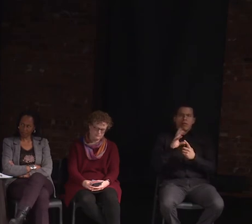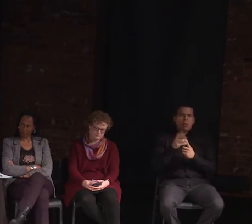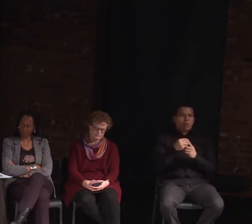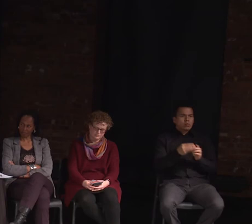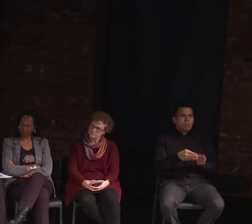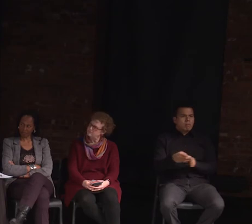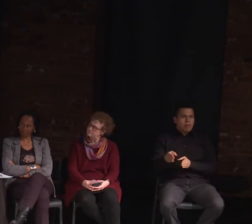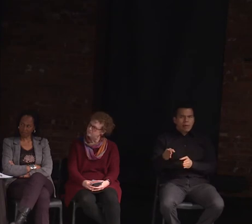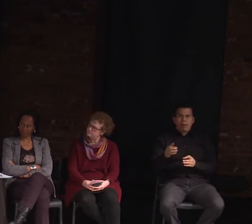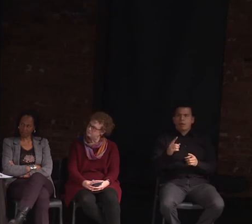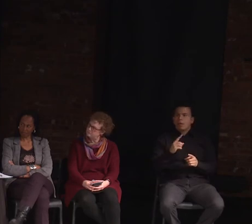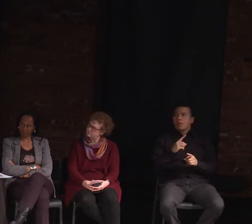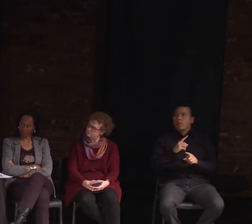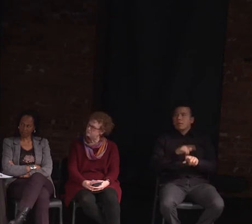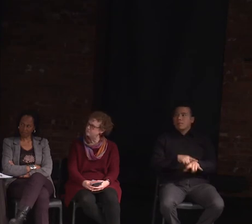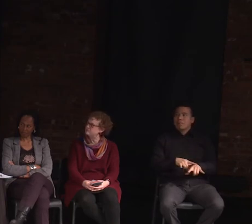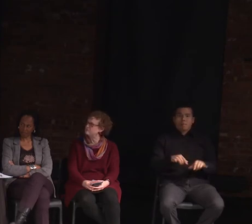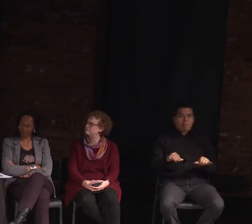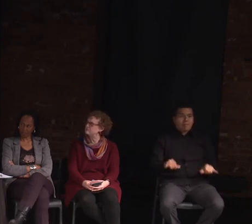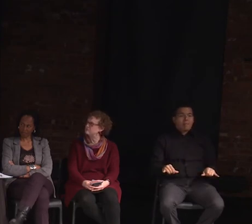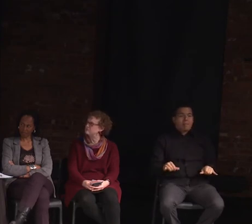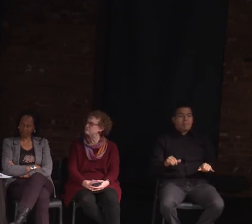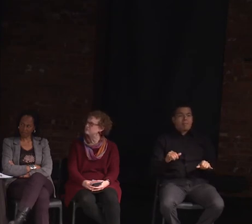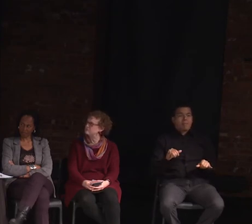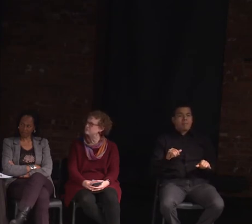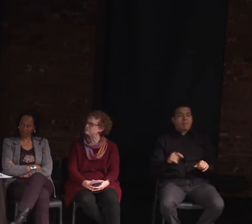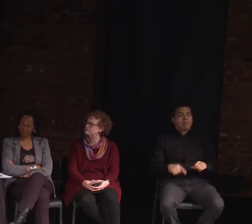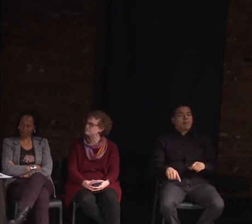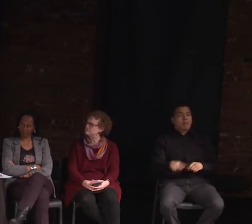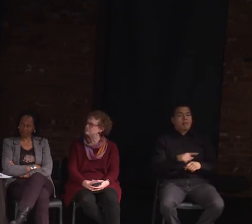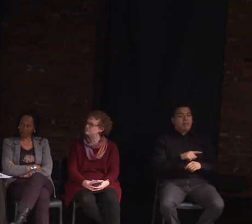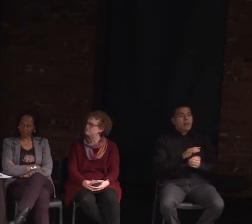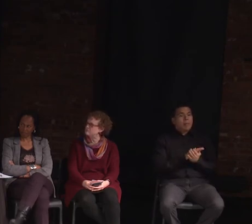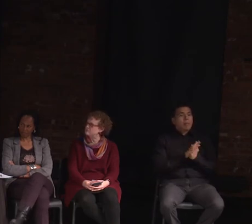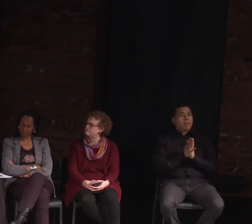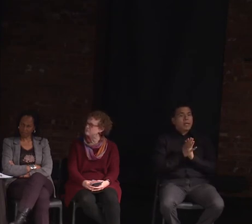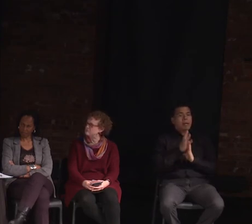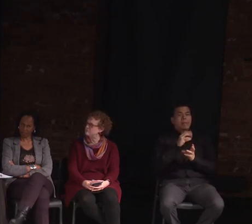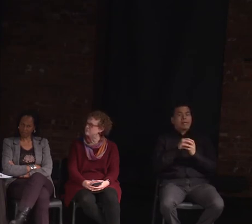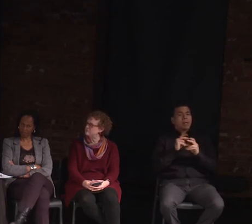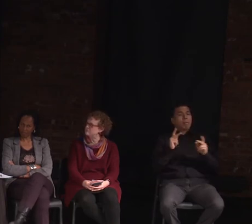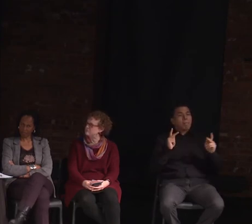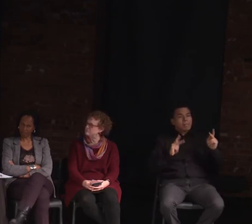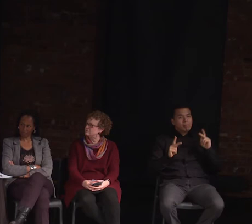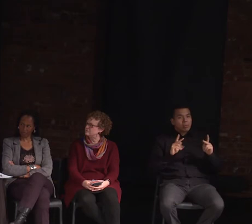Also, which I think is great, is they became key elements in the people's cultural plan,